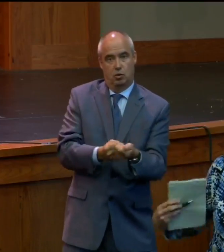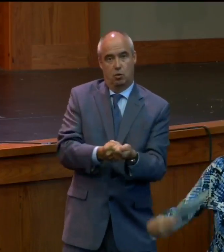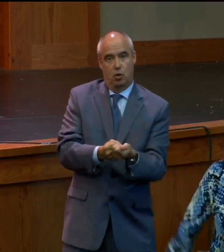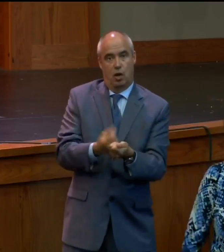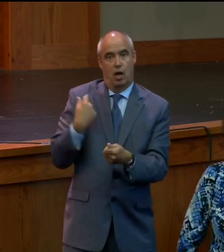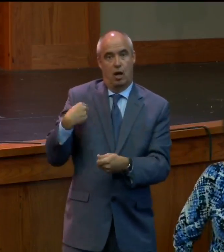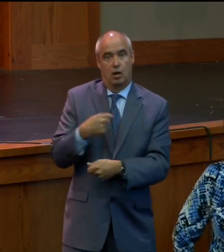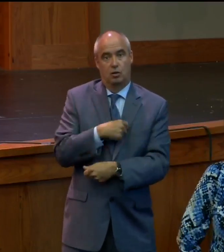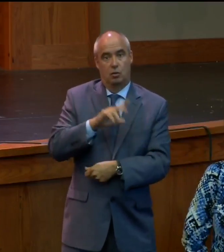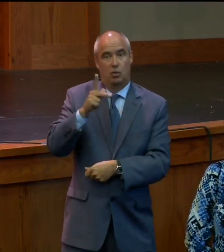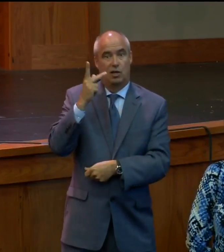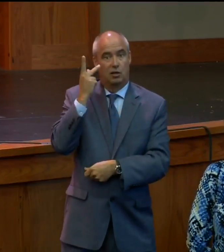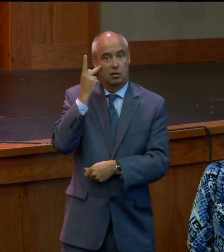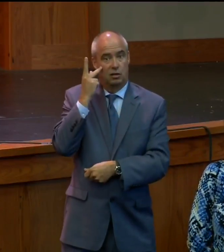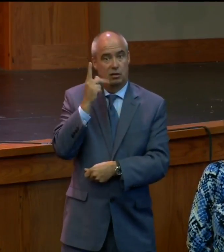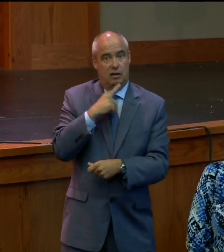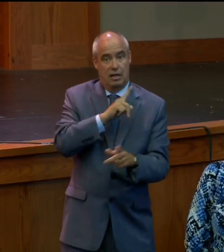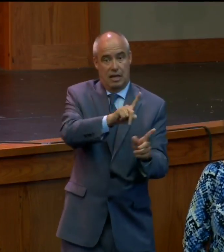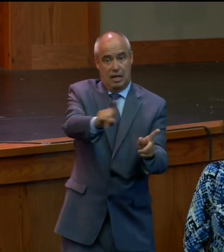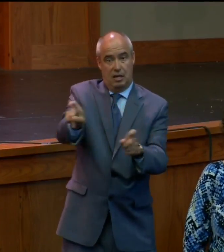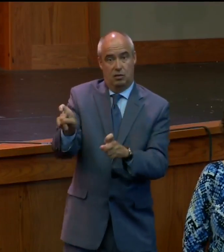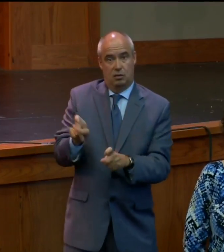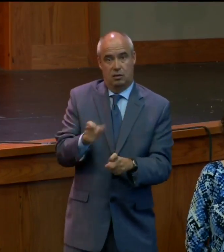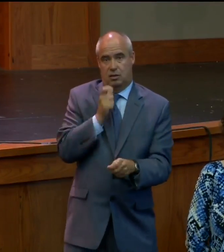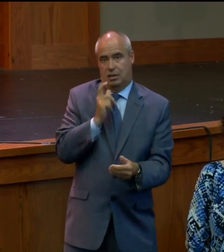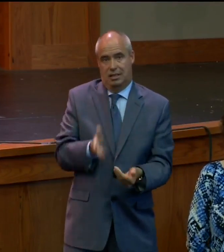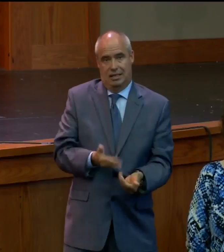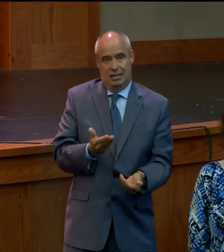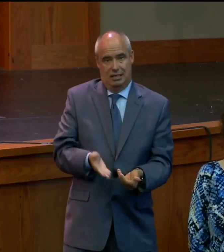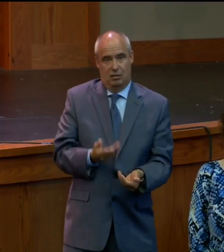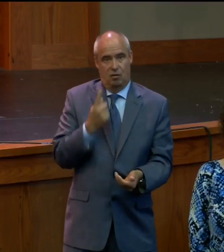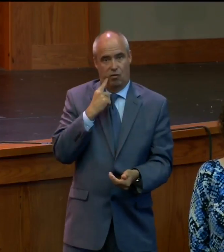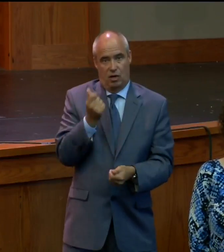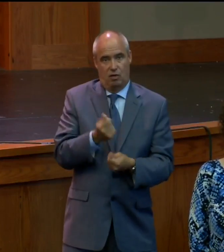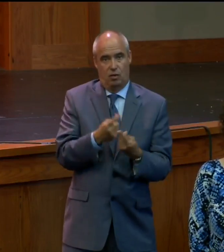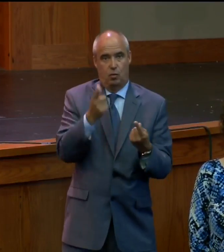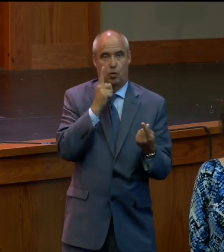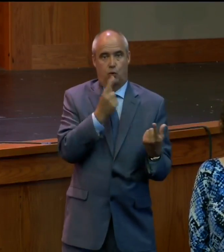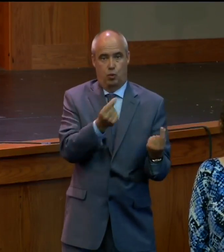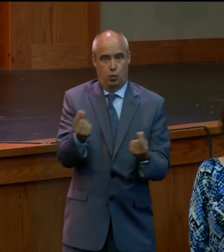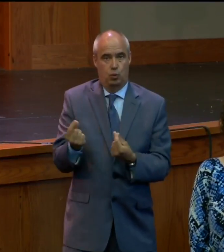POLITICALLY ACTUALLY, IT'S NOT AN EASY THING FOR EVERYBODY TO DO.